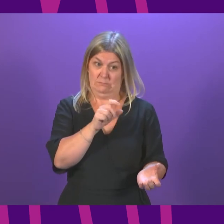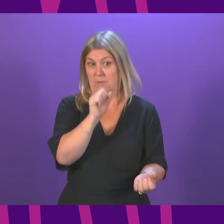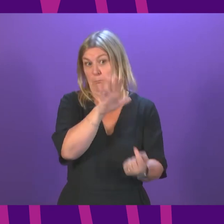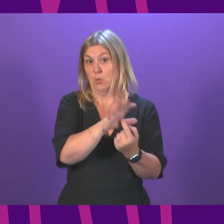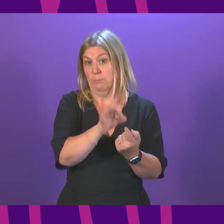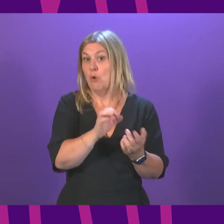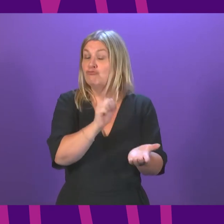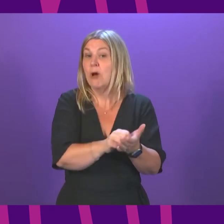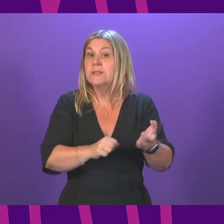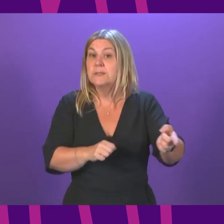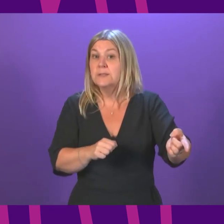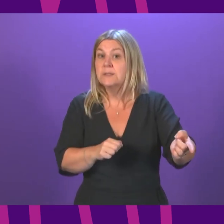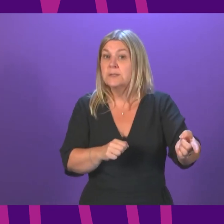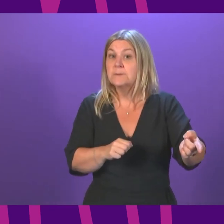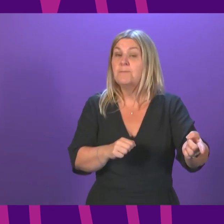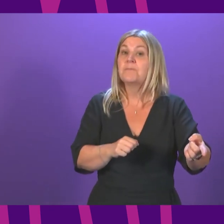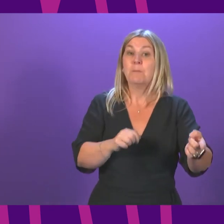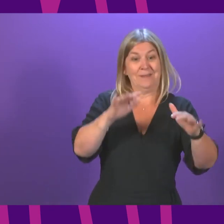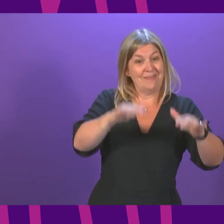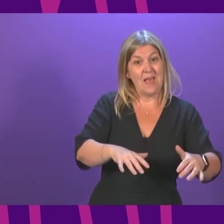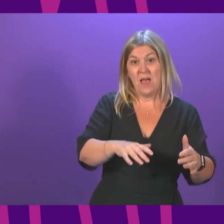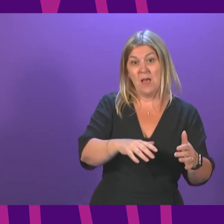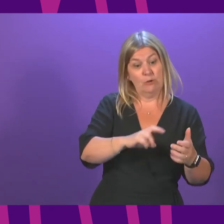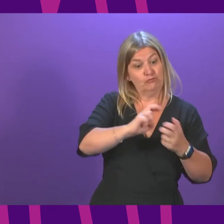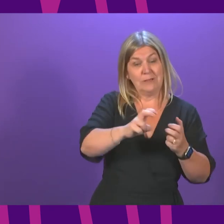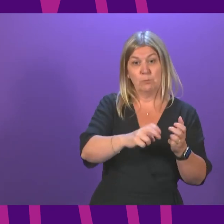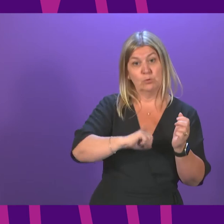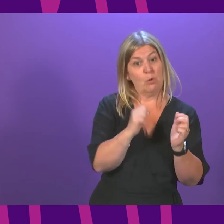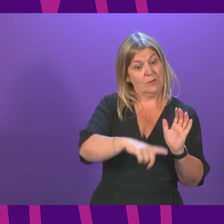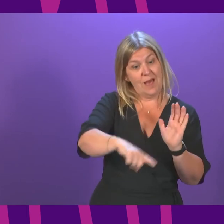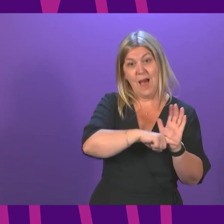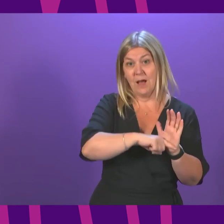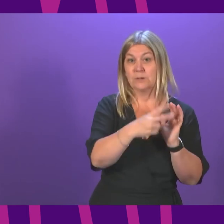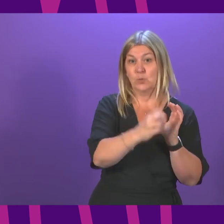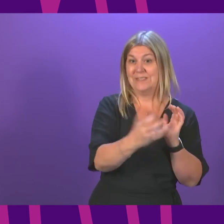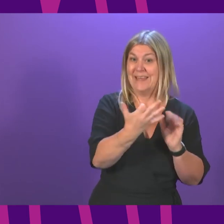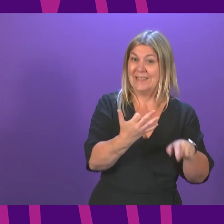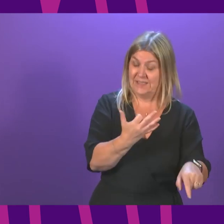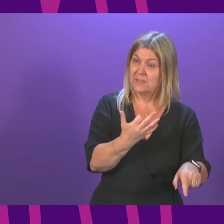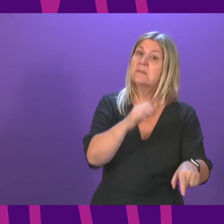point, which is addressed in the Transport (Scotland) Act 2019, which is that those options